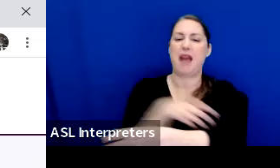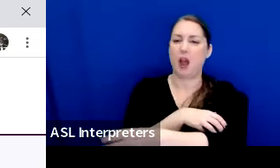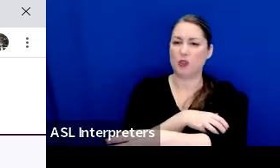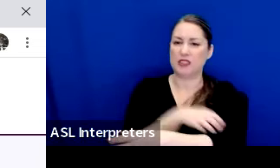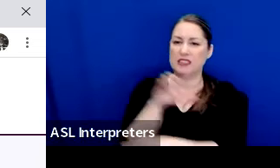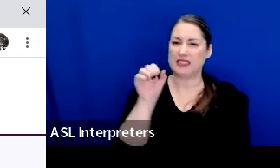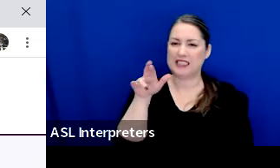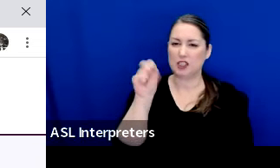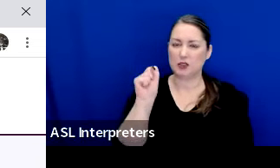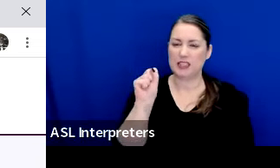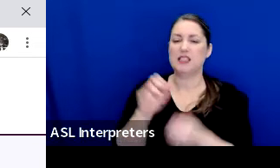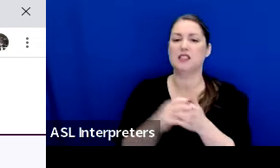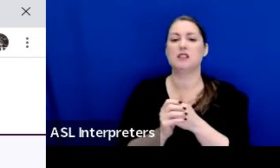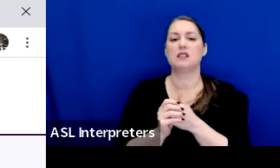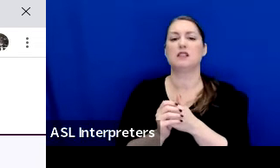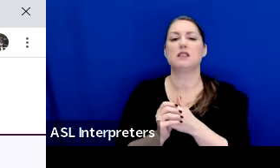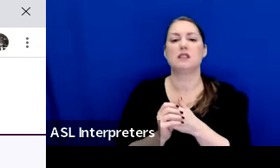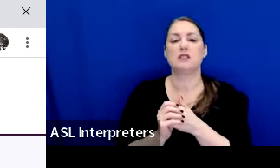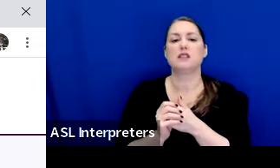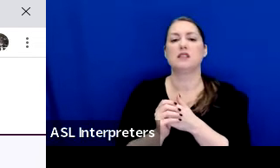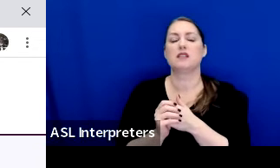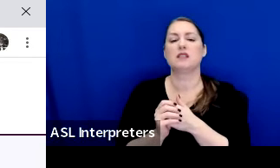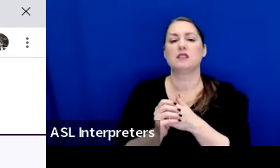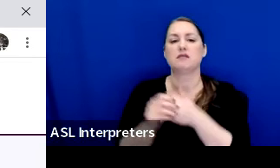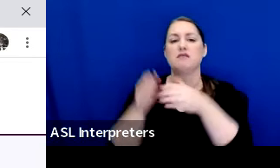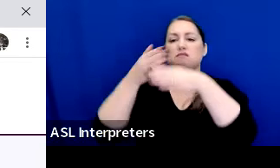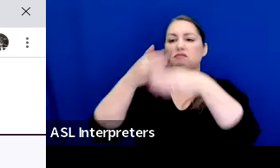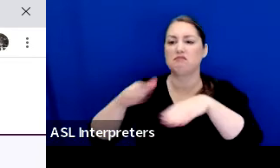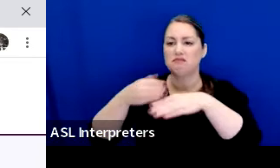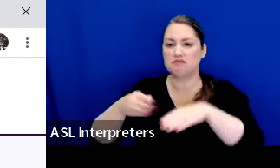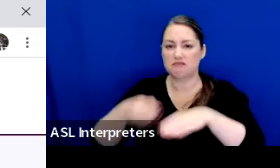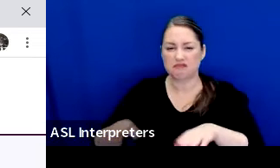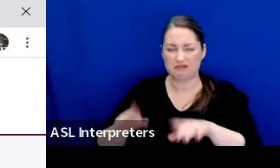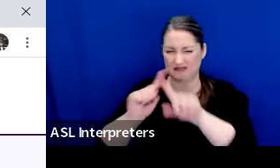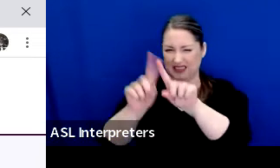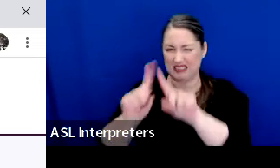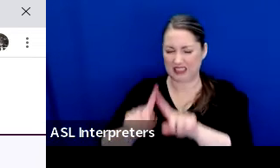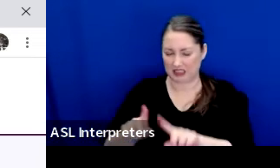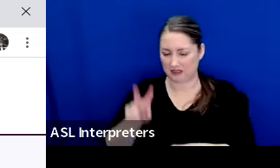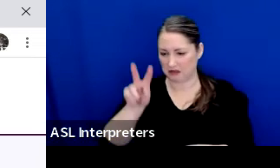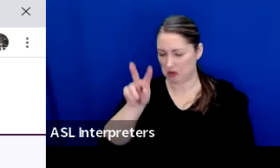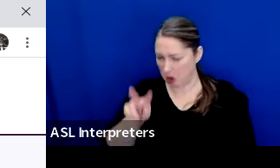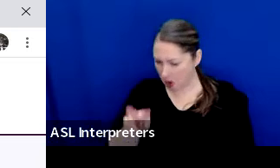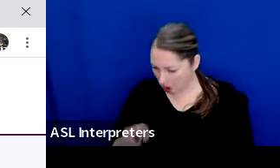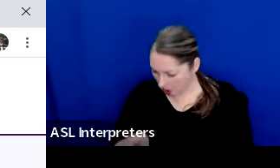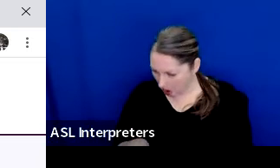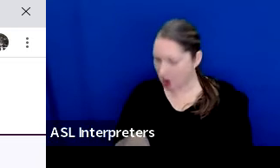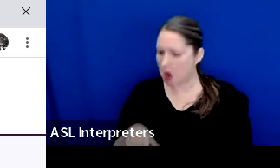partial derivatives. So we're a little different, but there's courses in everything that you'll find your semester courses to.